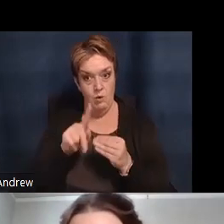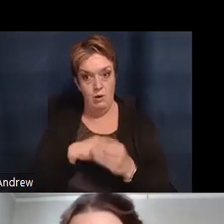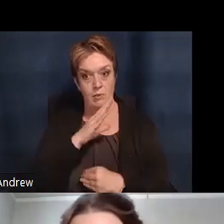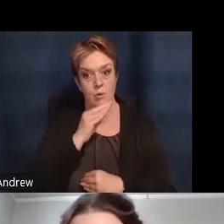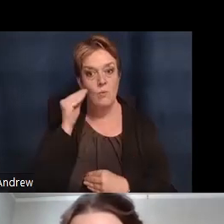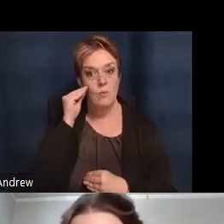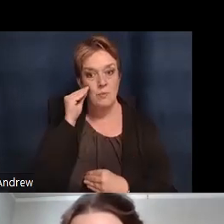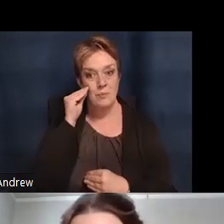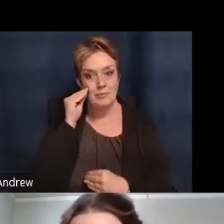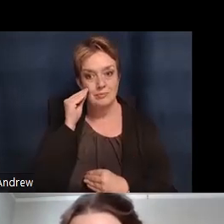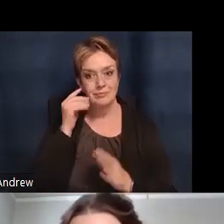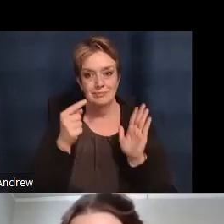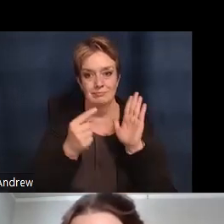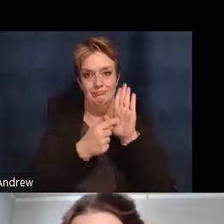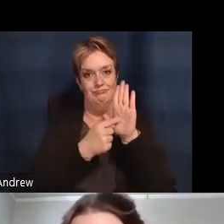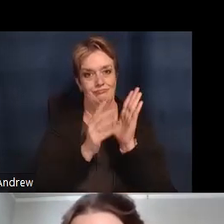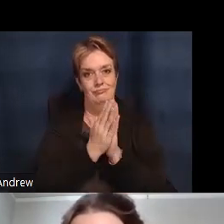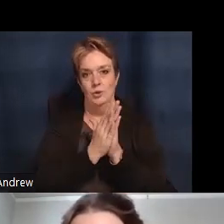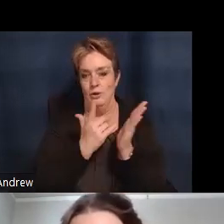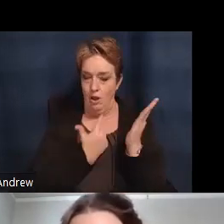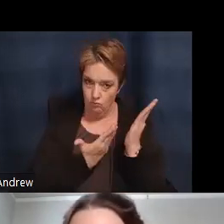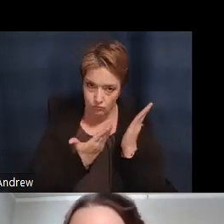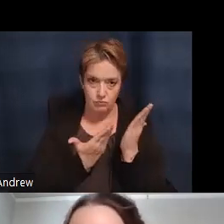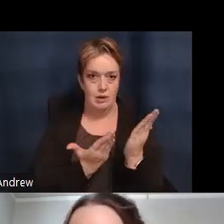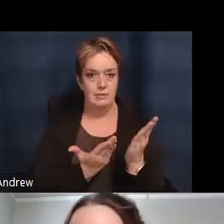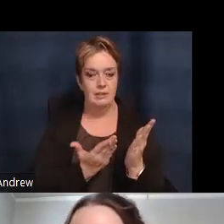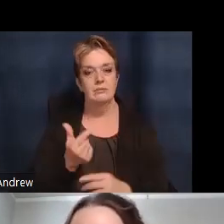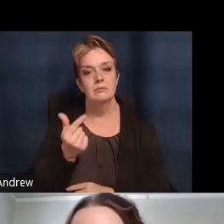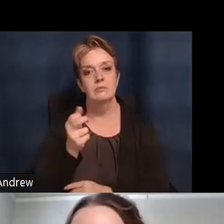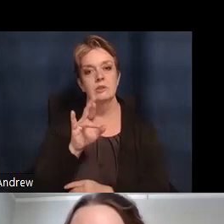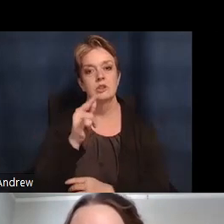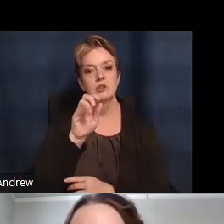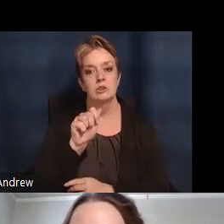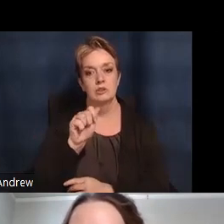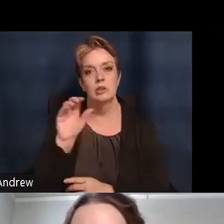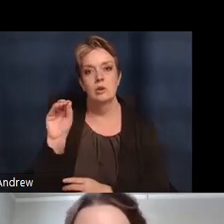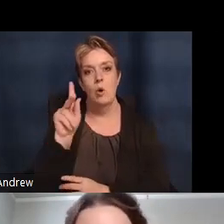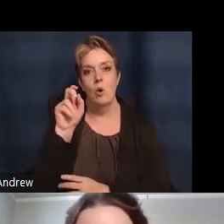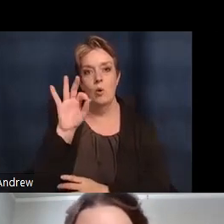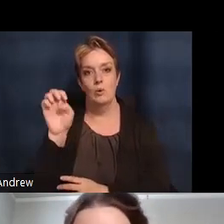I can't recommend this book enough: 'Georgia O’Keeffe and Her Houses: Ghost Ranch and Abiquiú,'